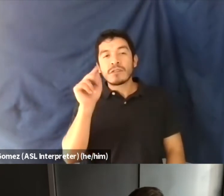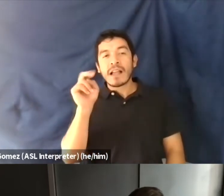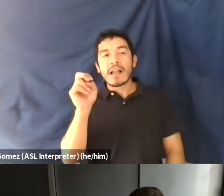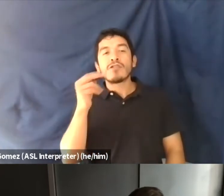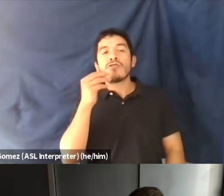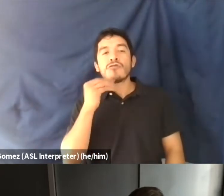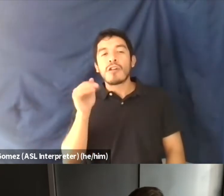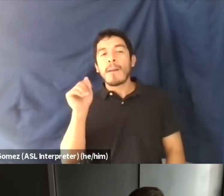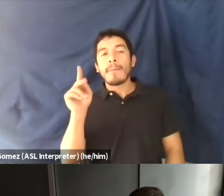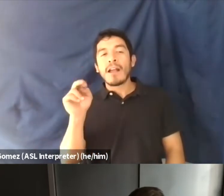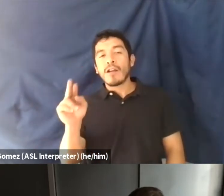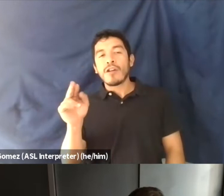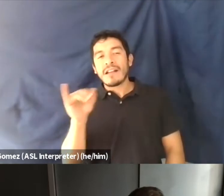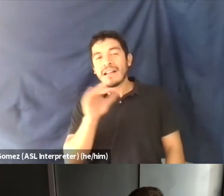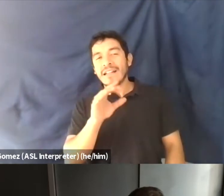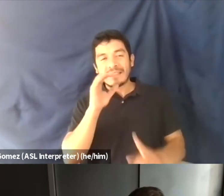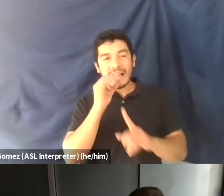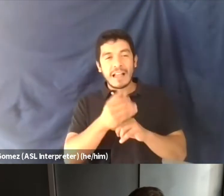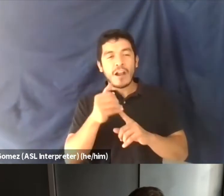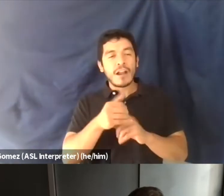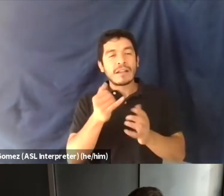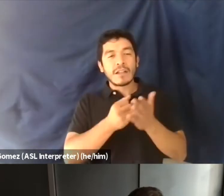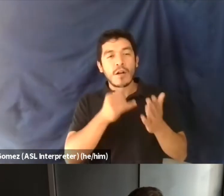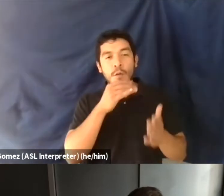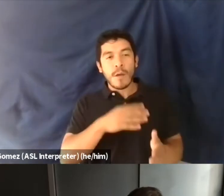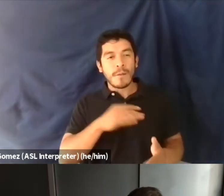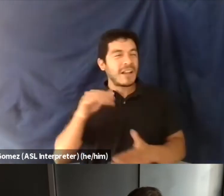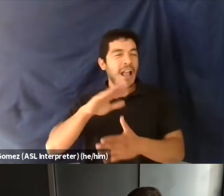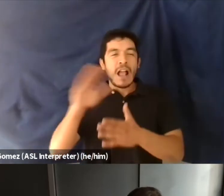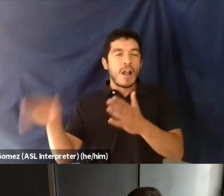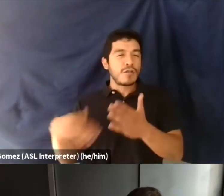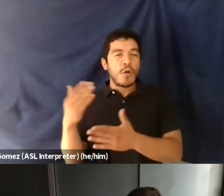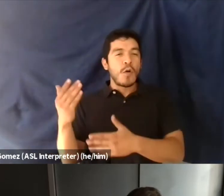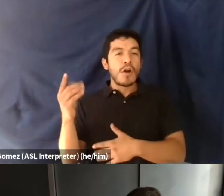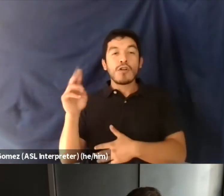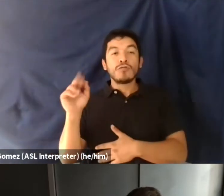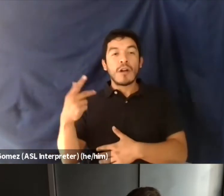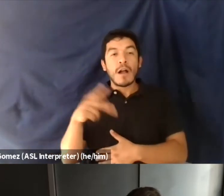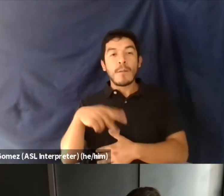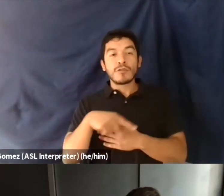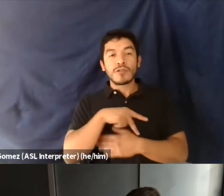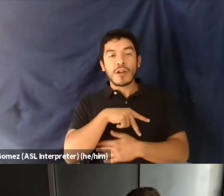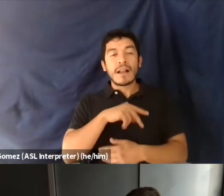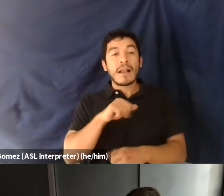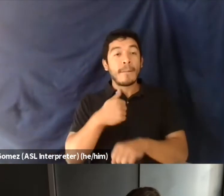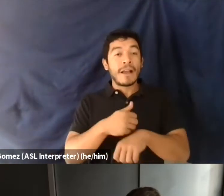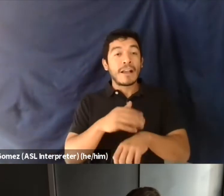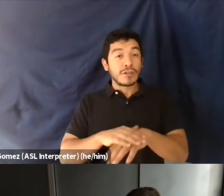a character and Designing Women. That's too uncle John's whole drag persona is based on. So he said to me in that moment,